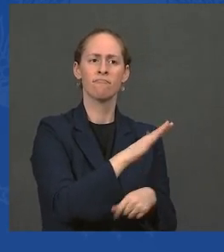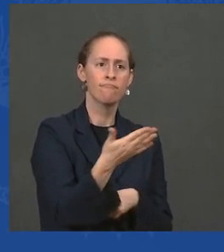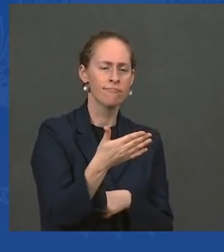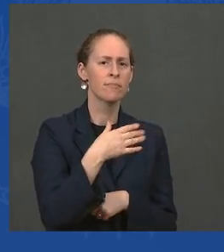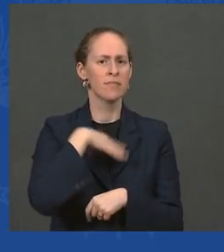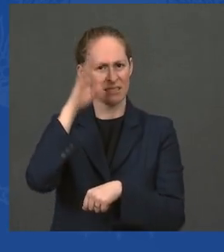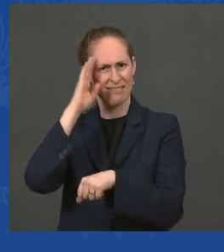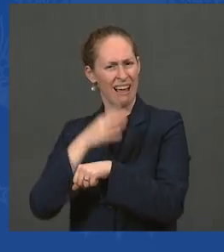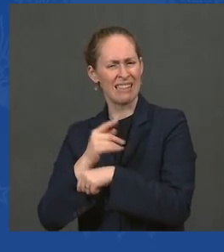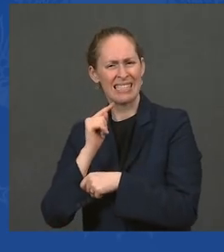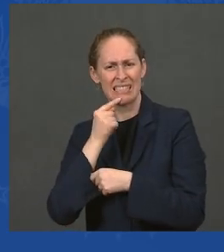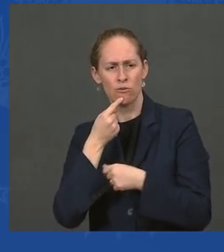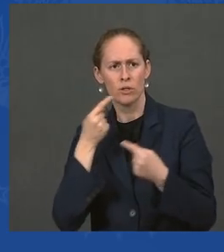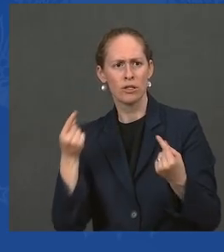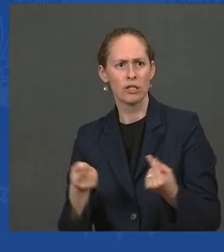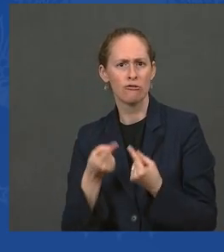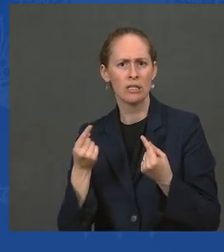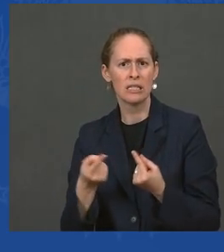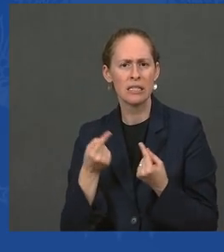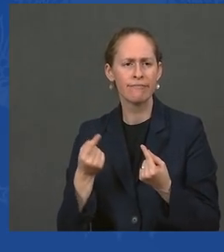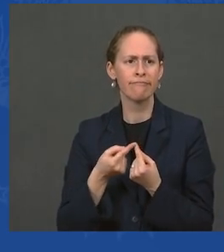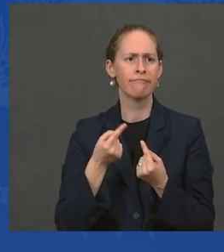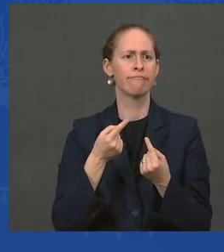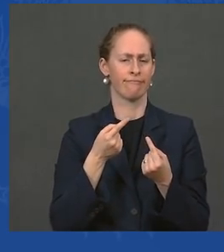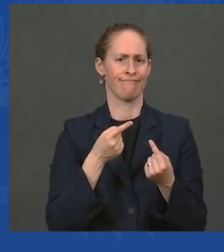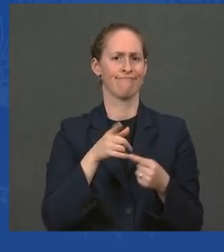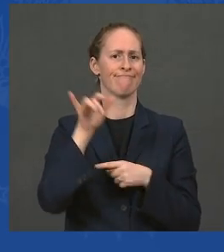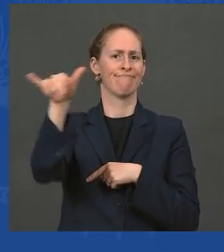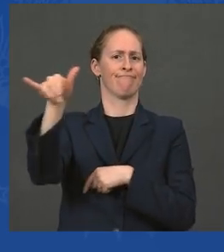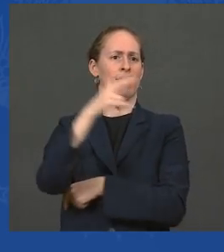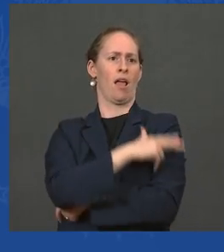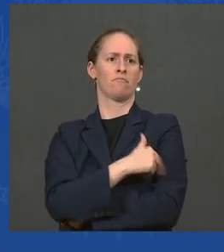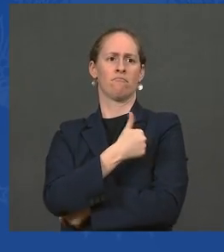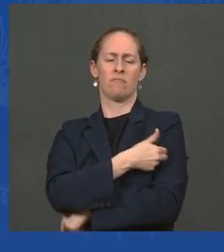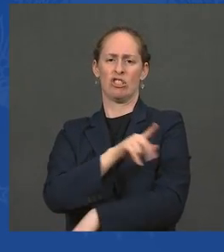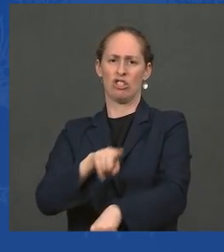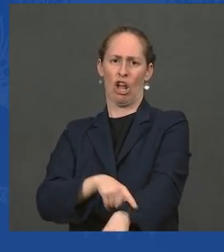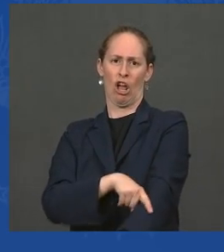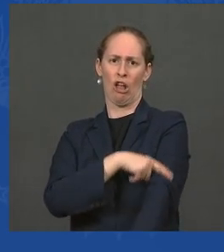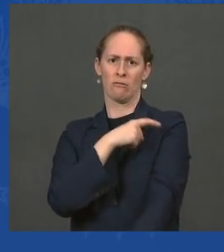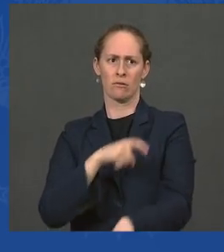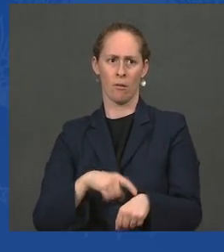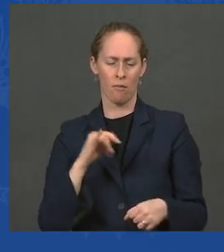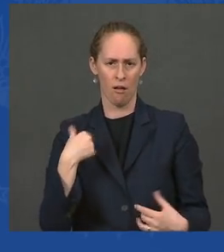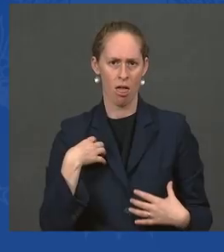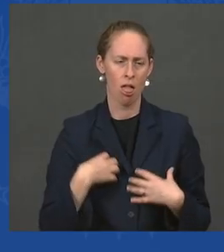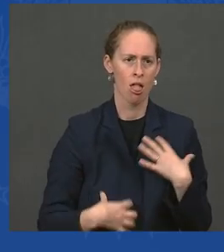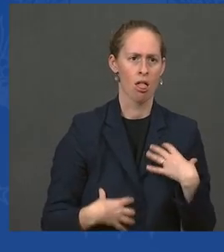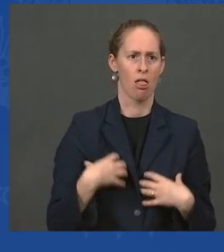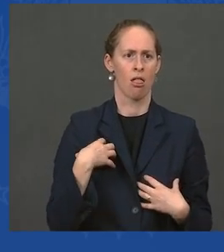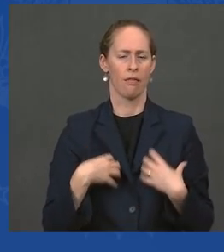They were hospitalized for a long time. So, I -- that's why I eventually started commuting. But I continued to commute